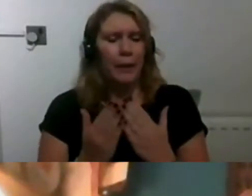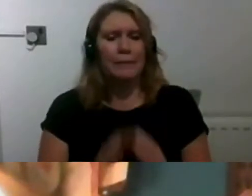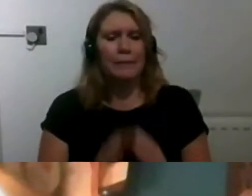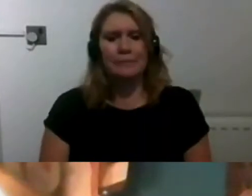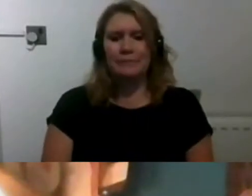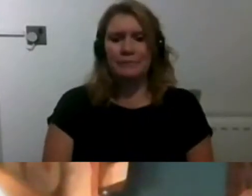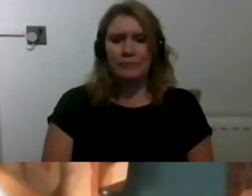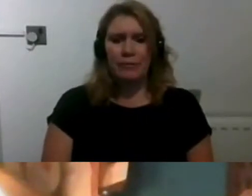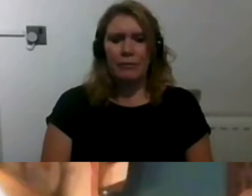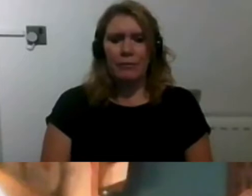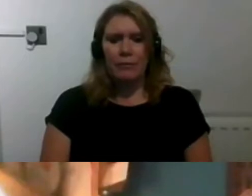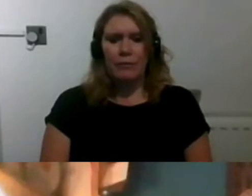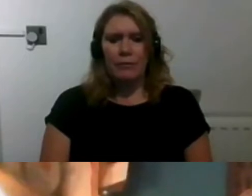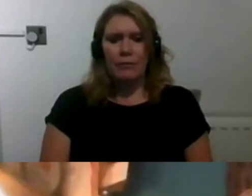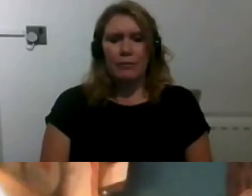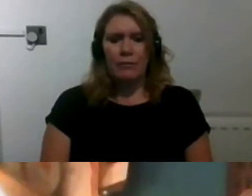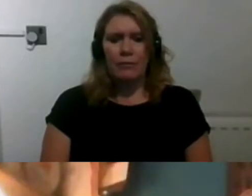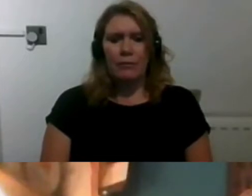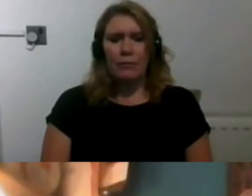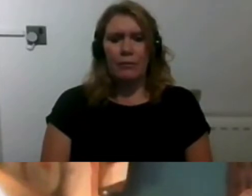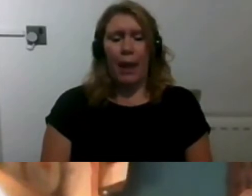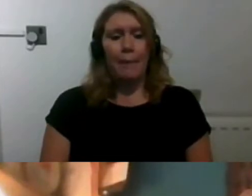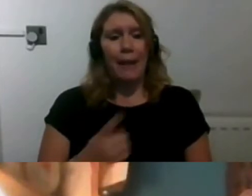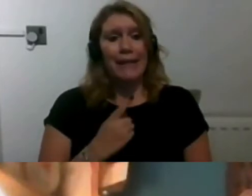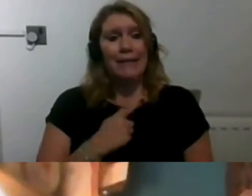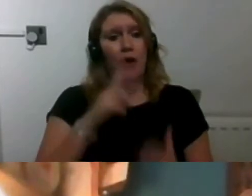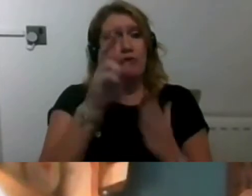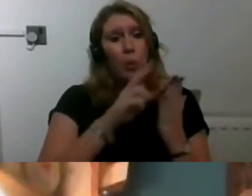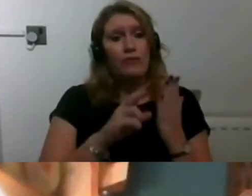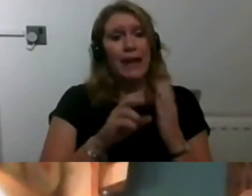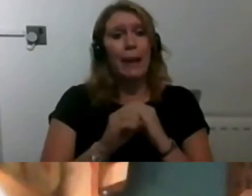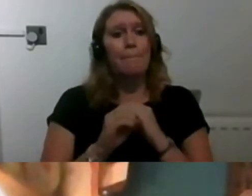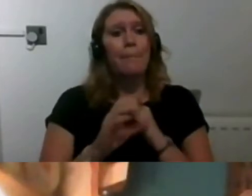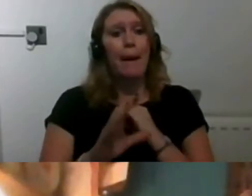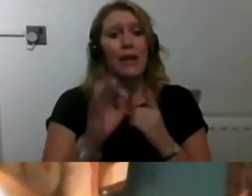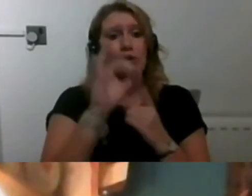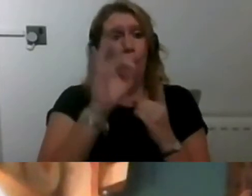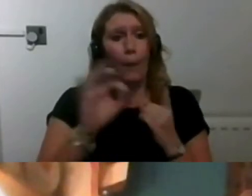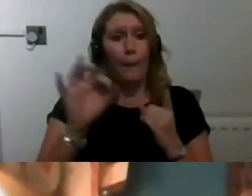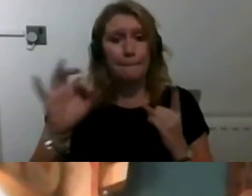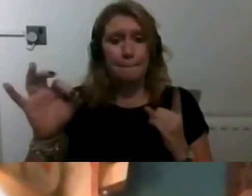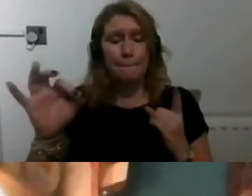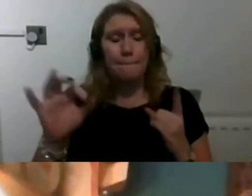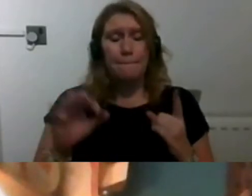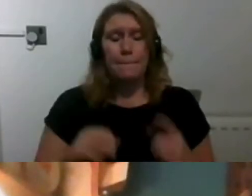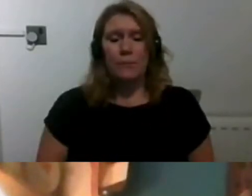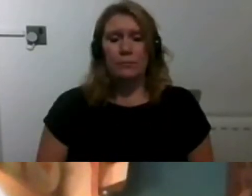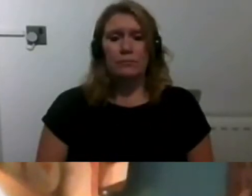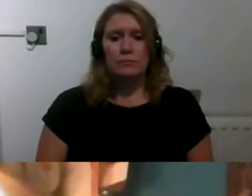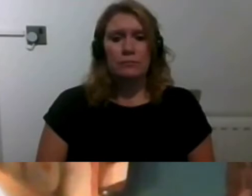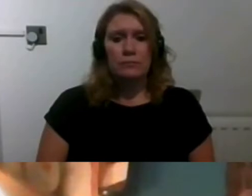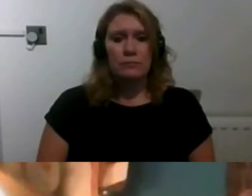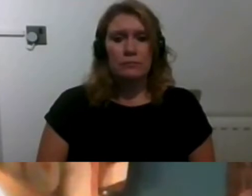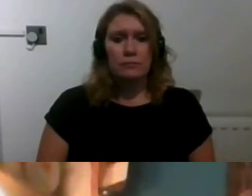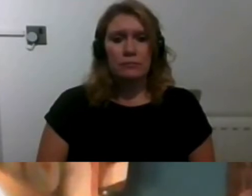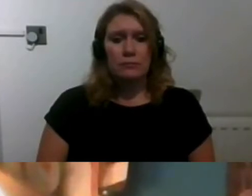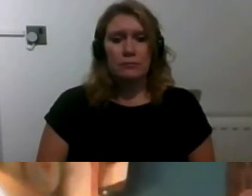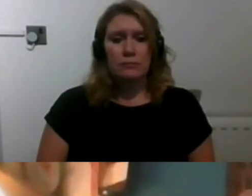one of the published poems. I don't - this is when I was offered amitriptyline